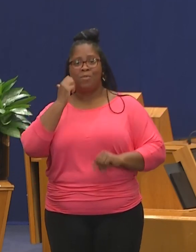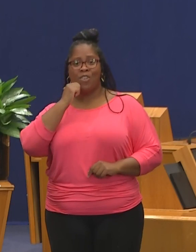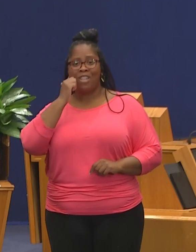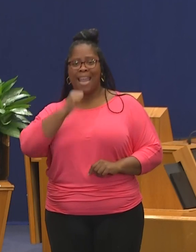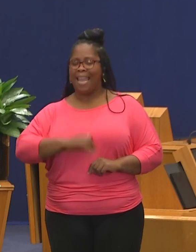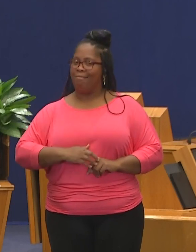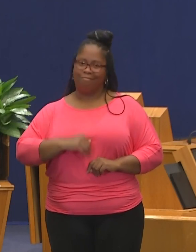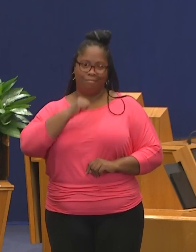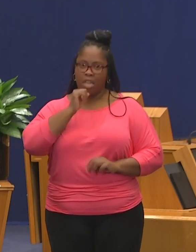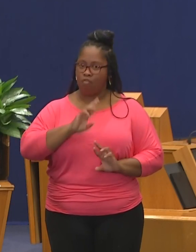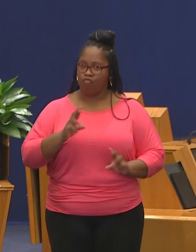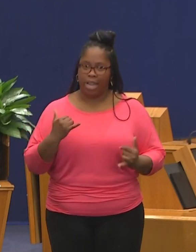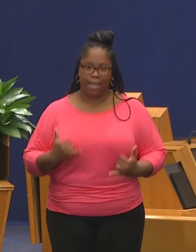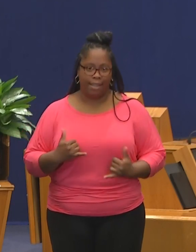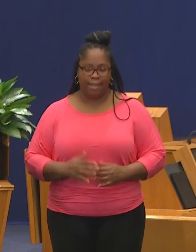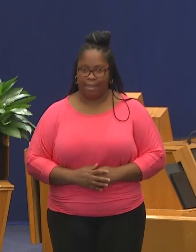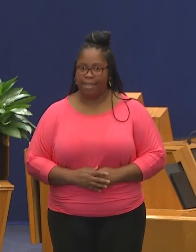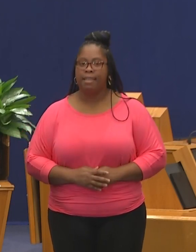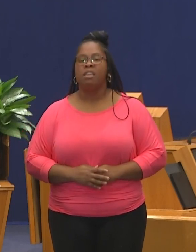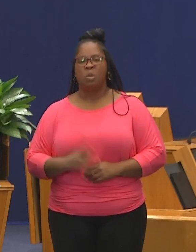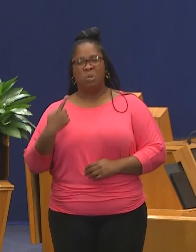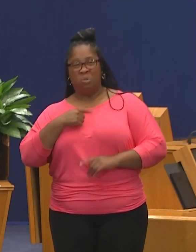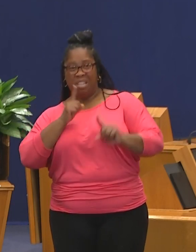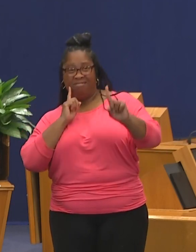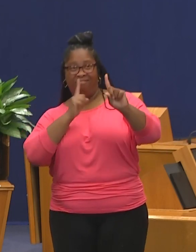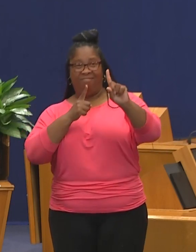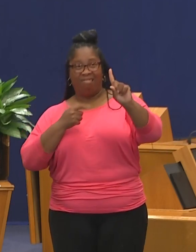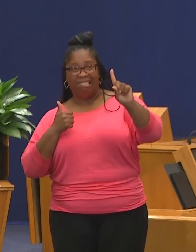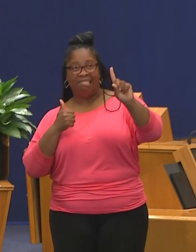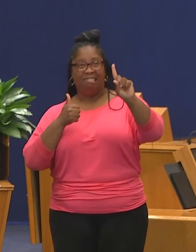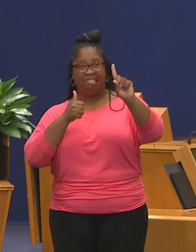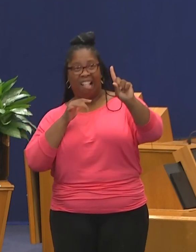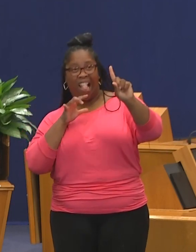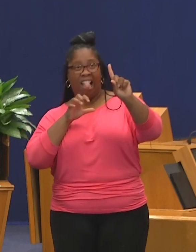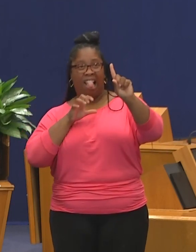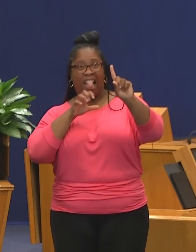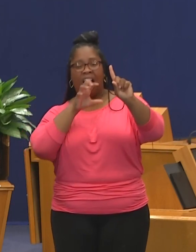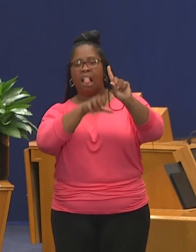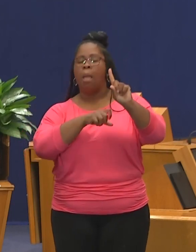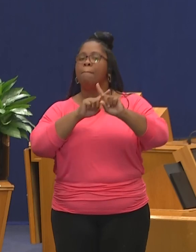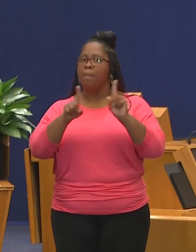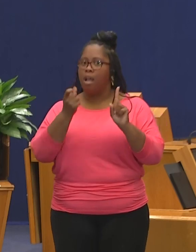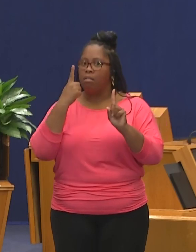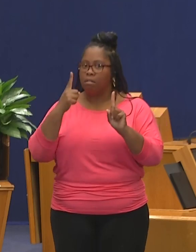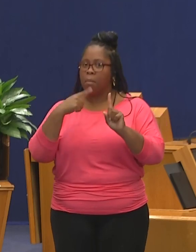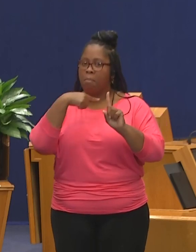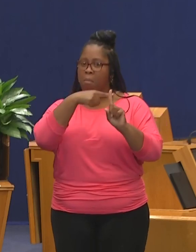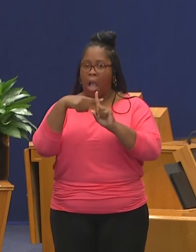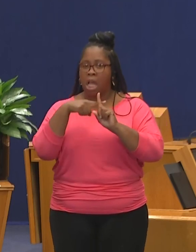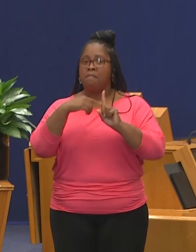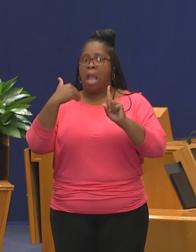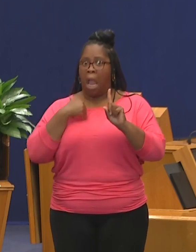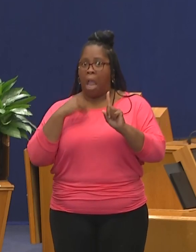PEOPLE A DAY. SO I WANT EVERYONE TO BE AWARE AS WE GET TO THAT CAPACITY, THE